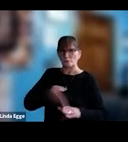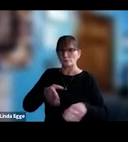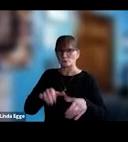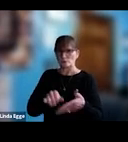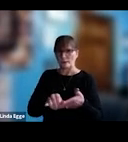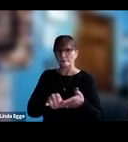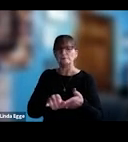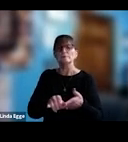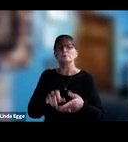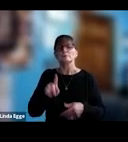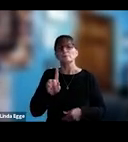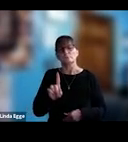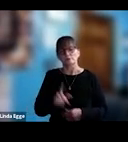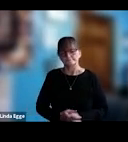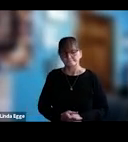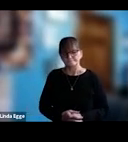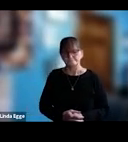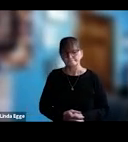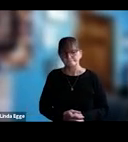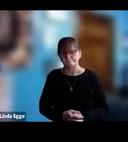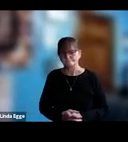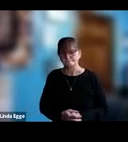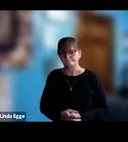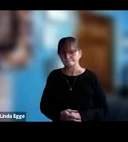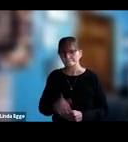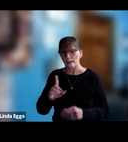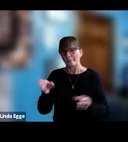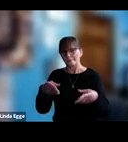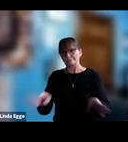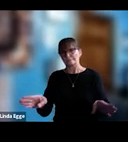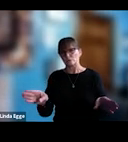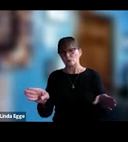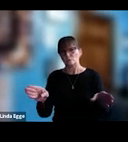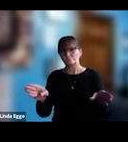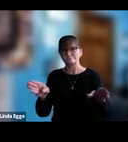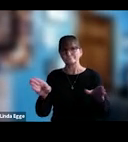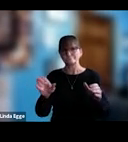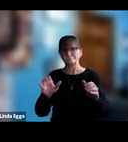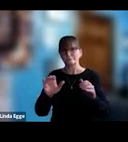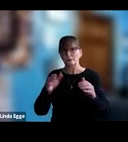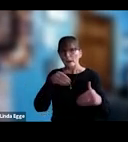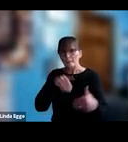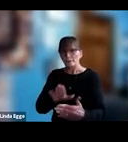But the general way that... This was a really hard case.